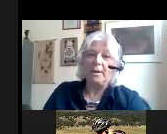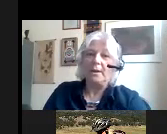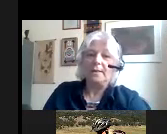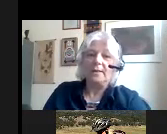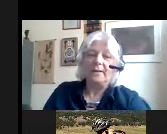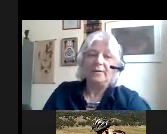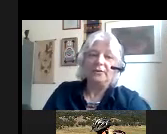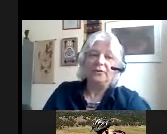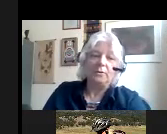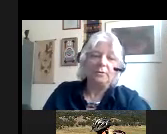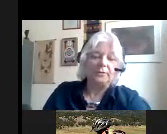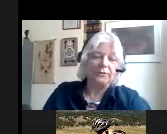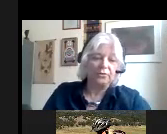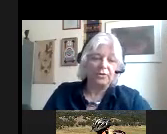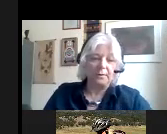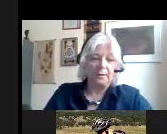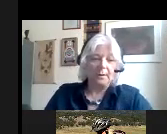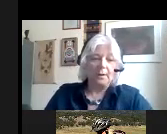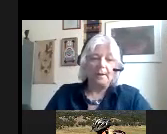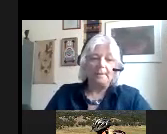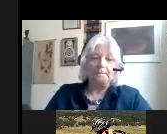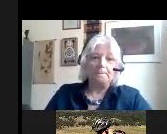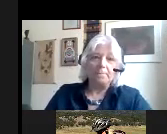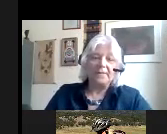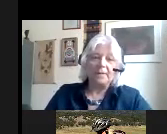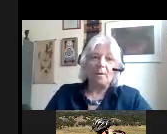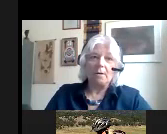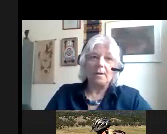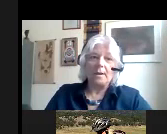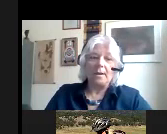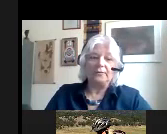definition or description, that there are extra